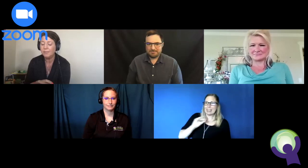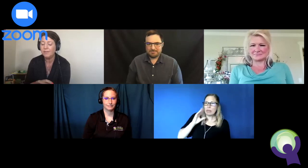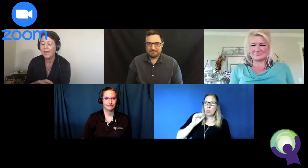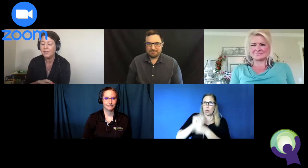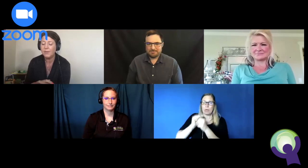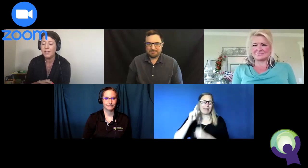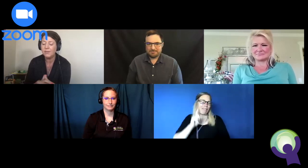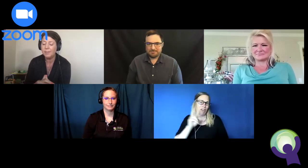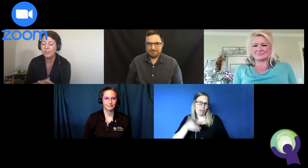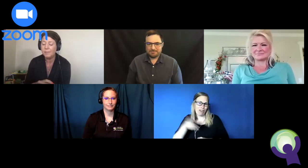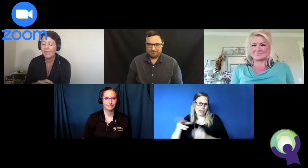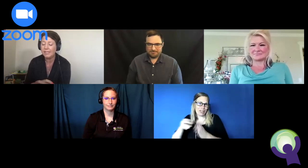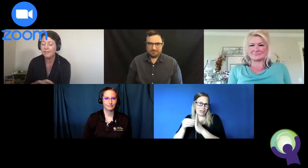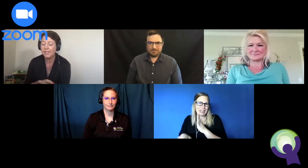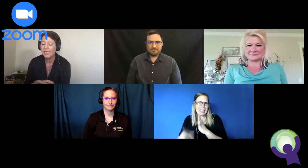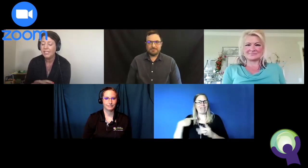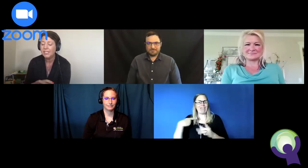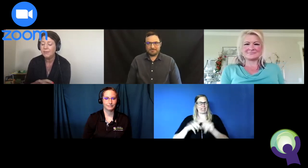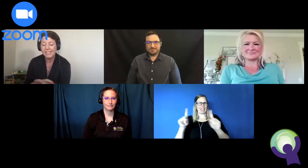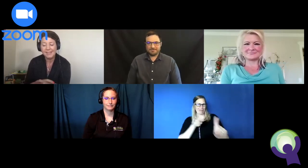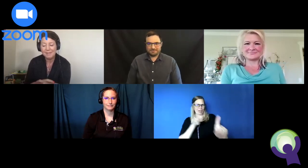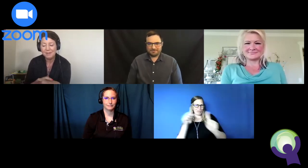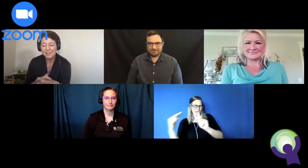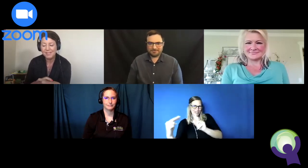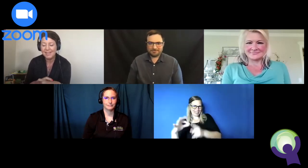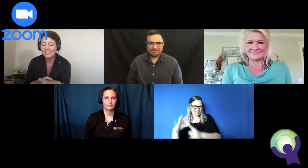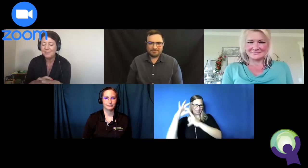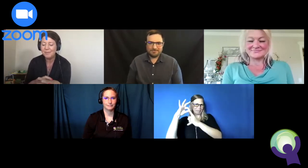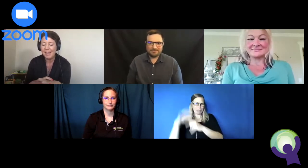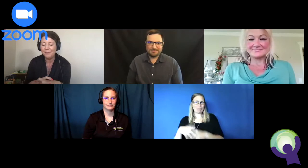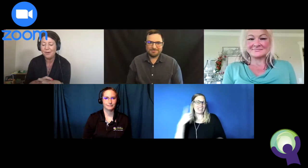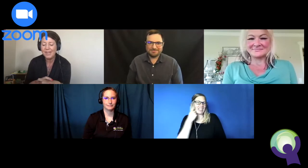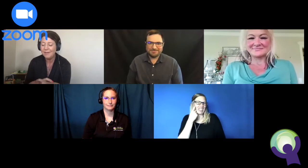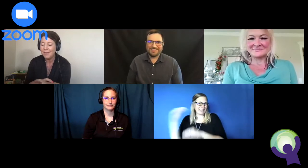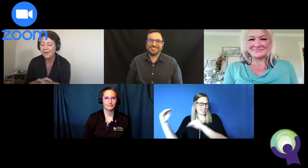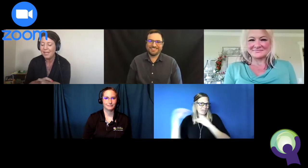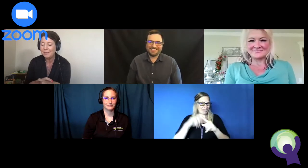provides her with a unique perspective. She recently moved to Wisconsin from California with her husband